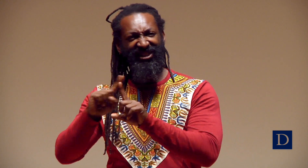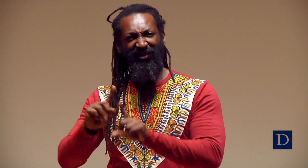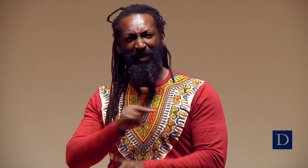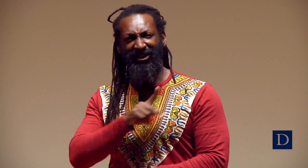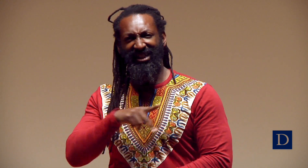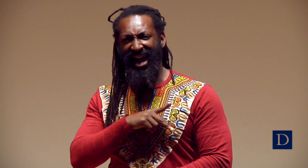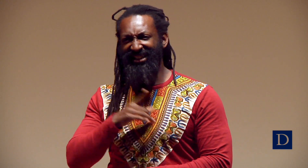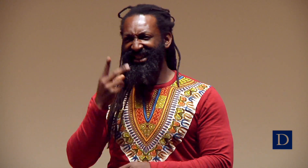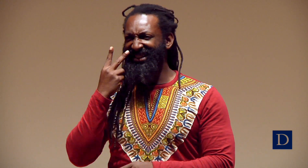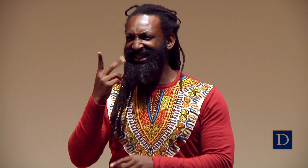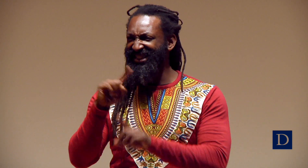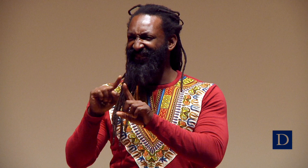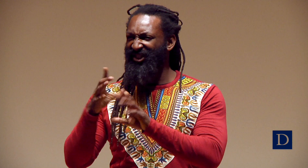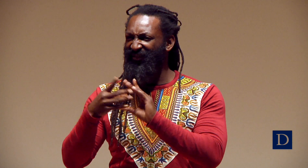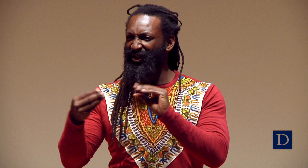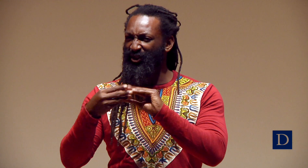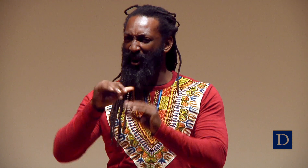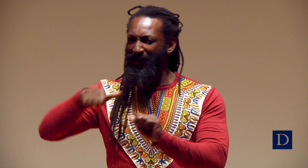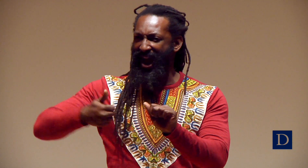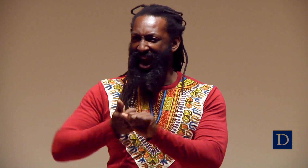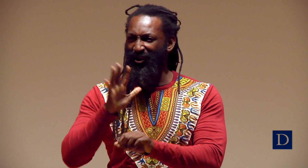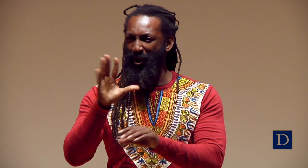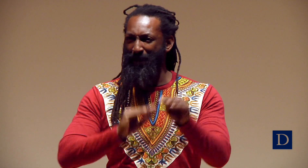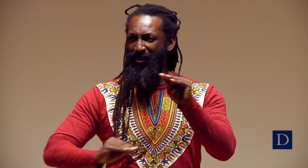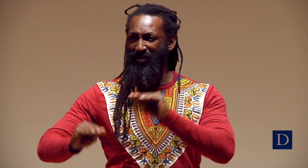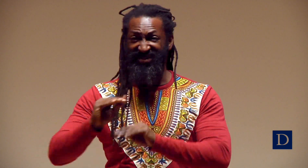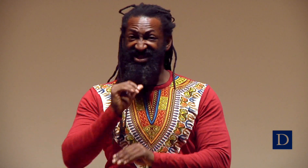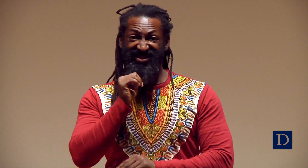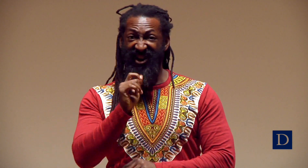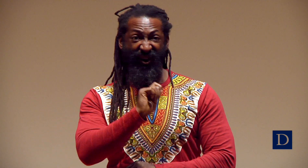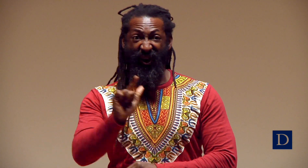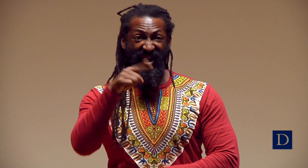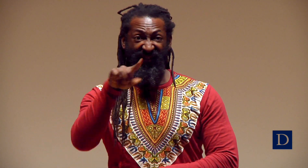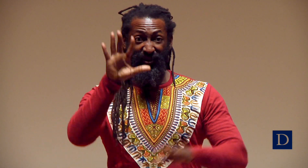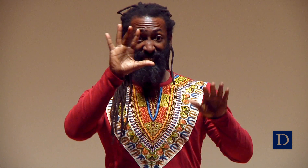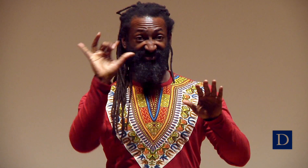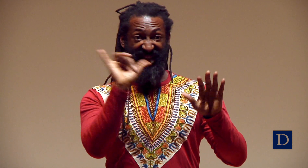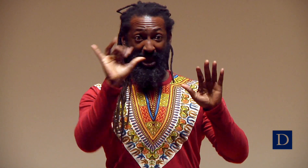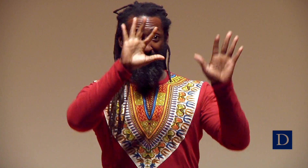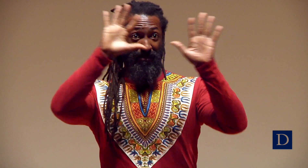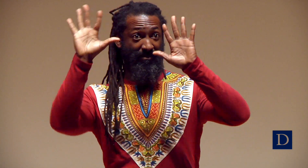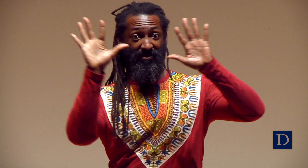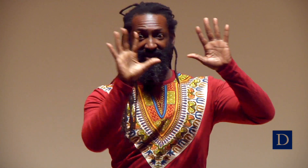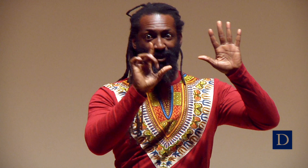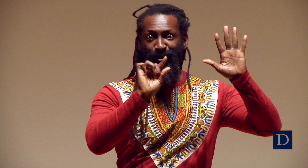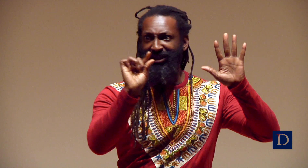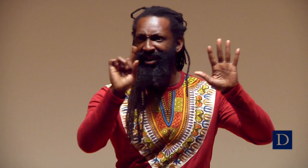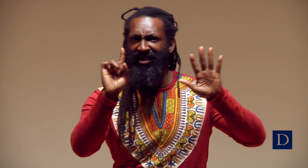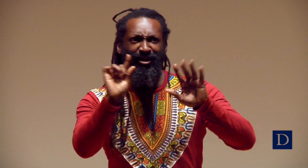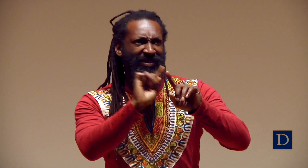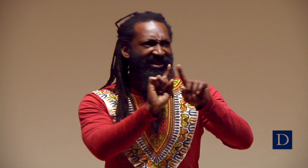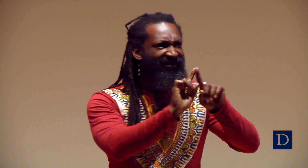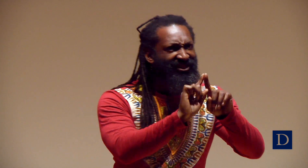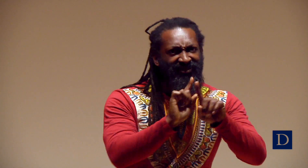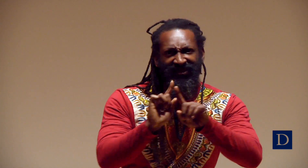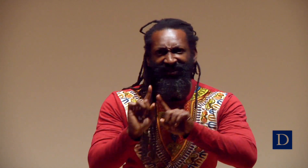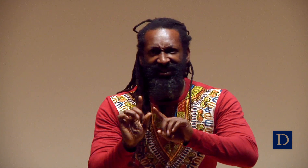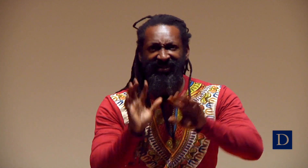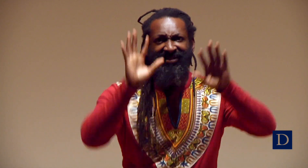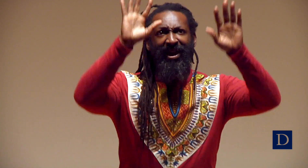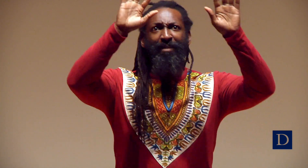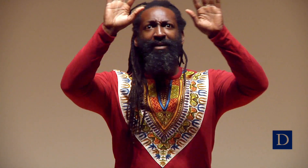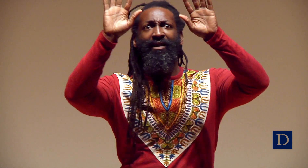I started to see differences in personality and see the stories behind your movements. Not all of you had the same flame. They’re different.